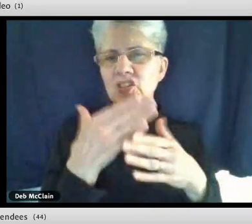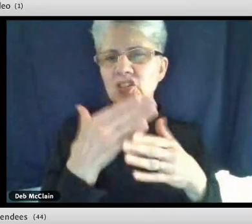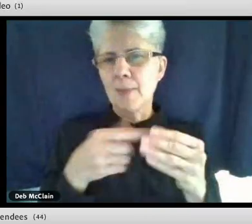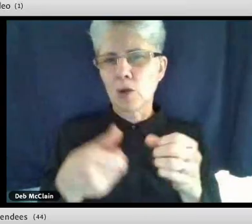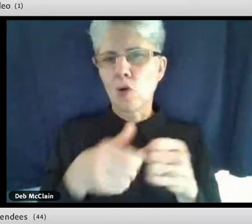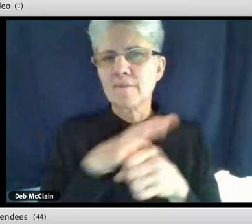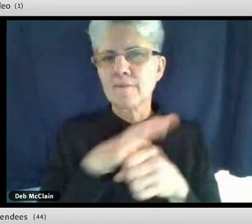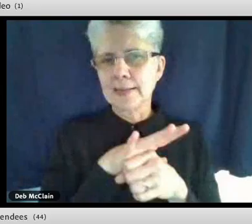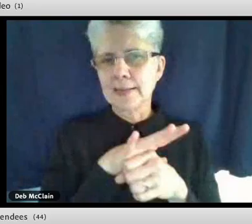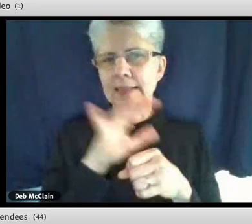So these are some of the sites.